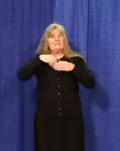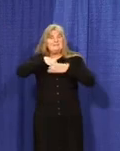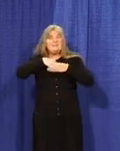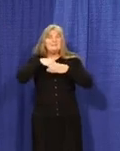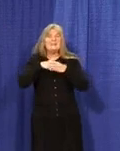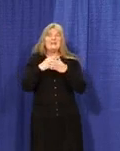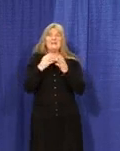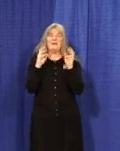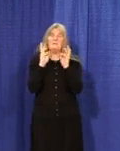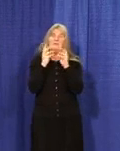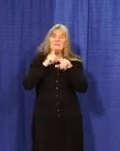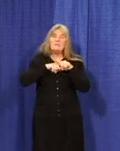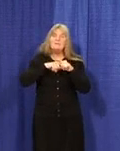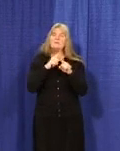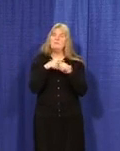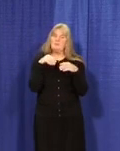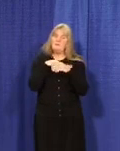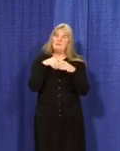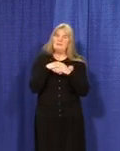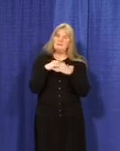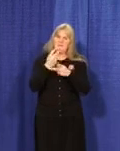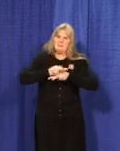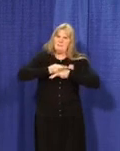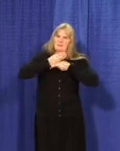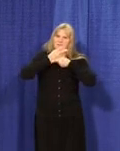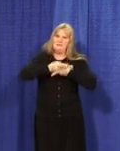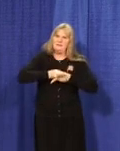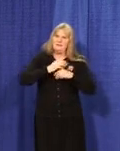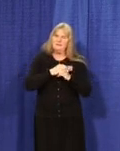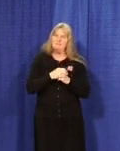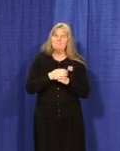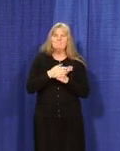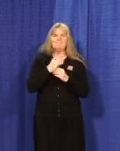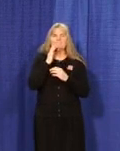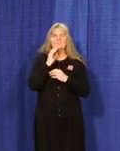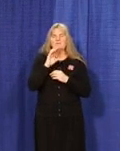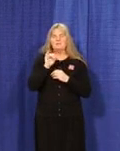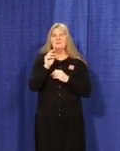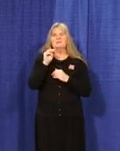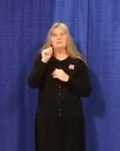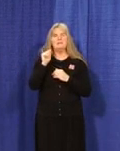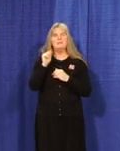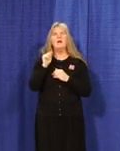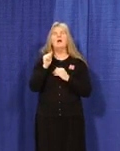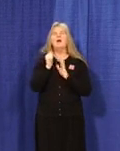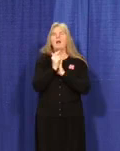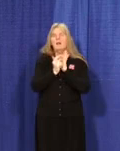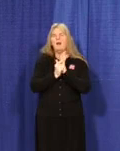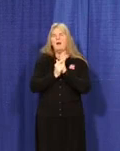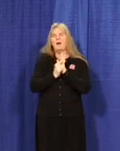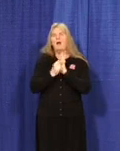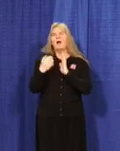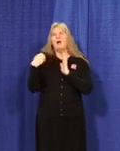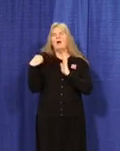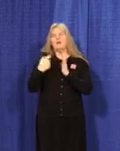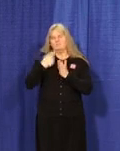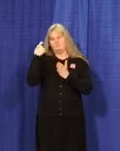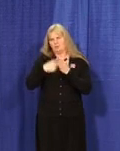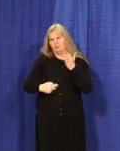This week, our enforcement team laid another charge under the seven emergency measures act or failure to self isolate as required.